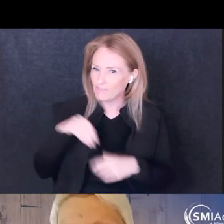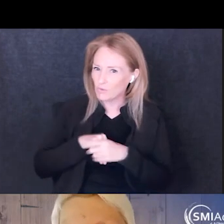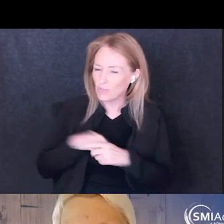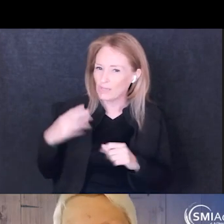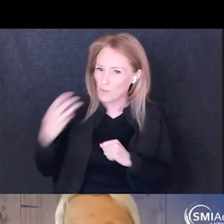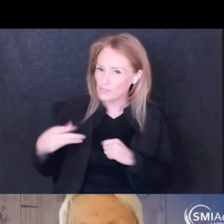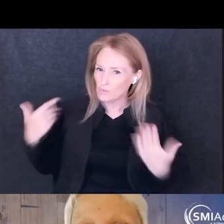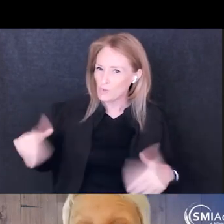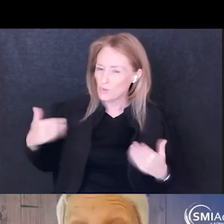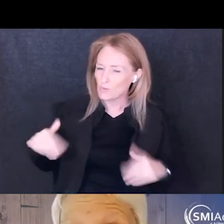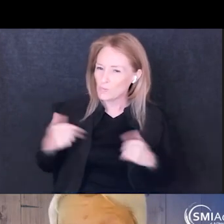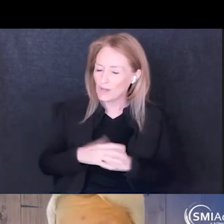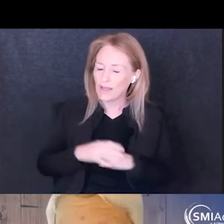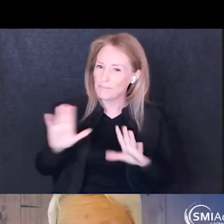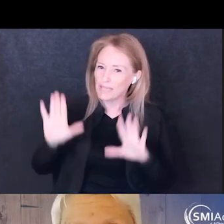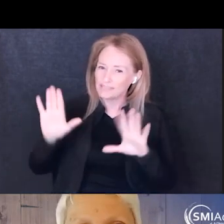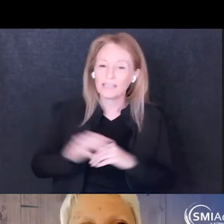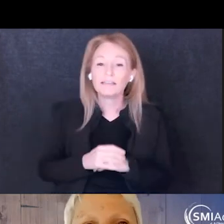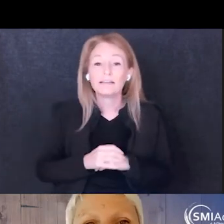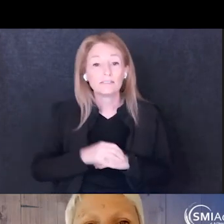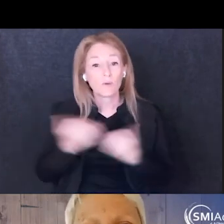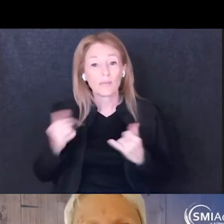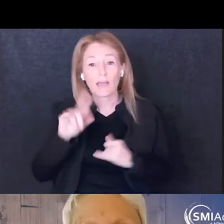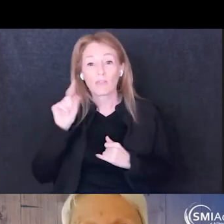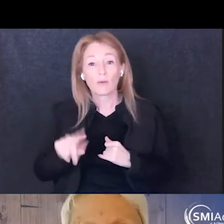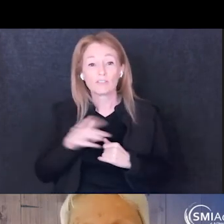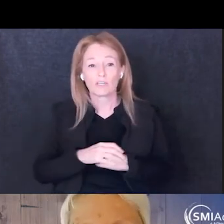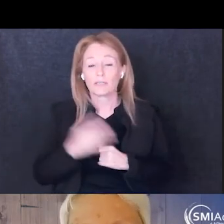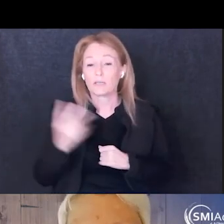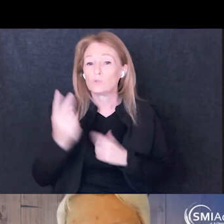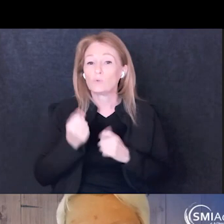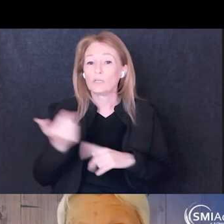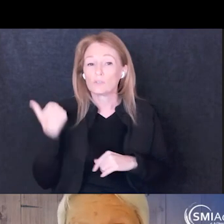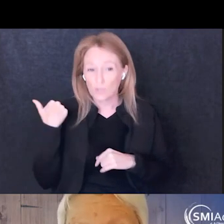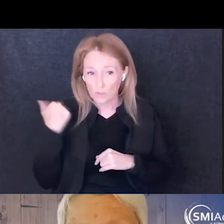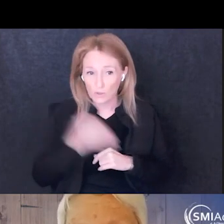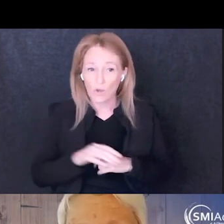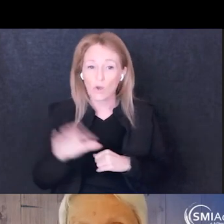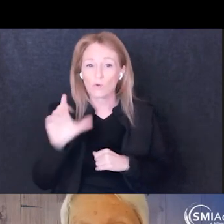EXCITED TO HAVE YOU THERE IN WASHINGTON. SO LET'S GO TO THE QUESTION.